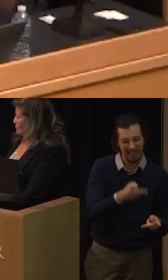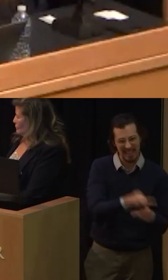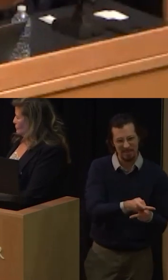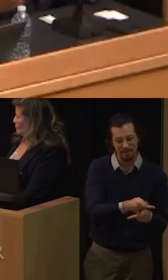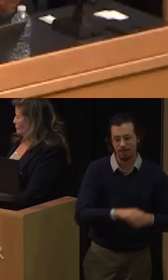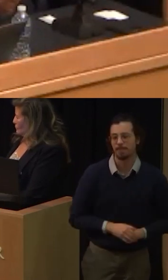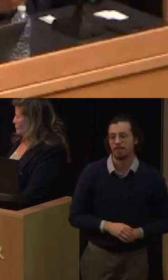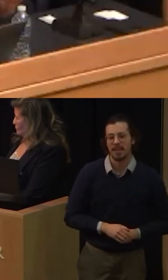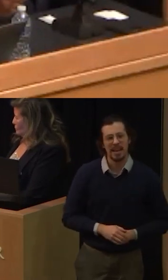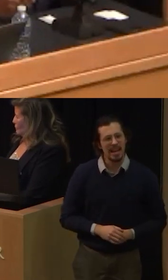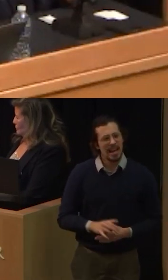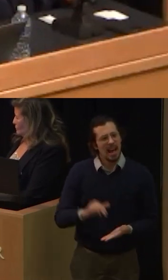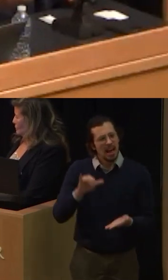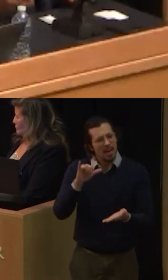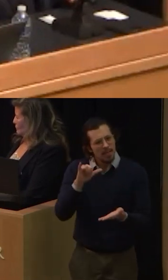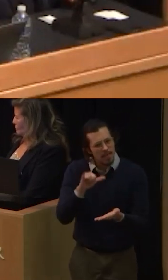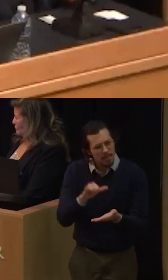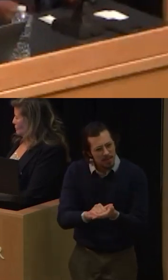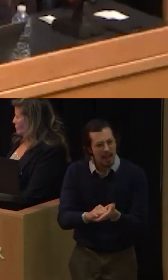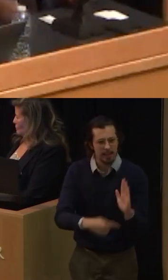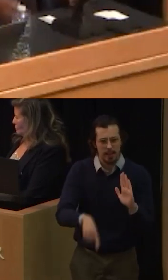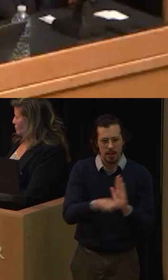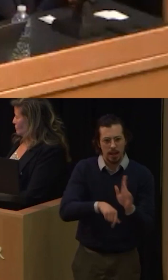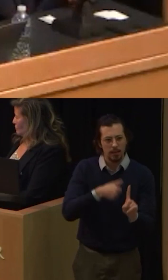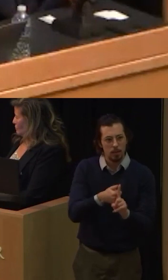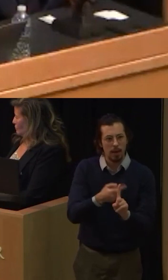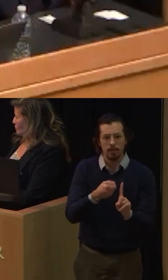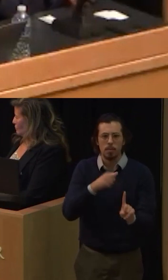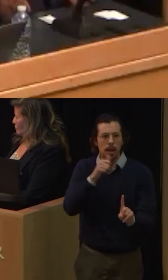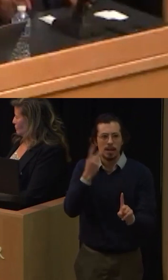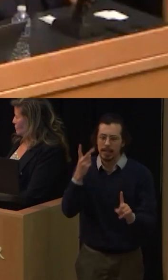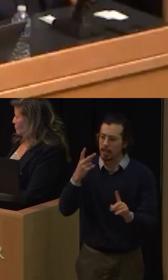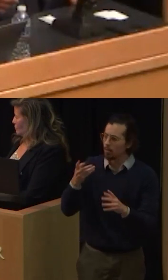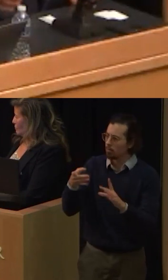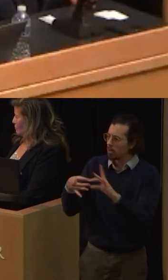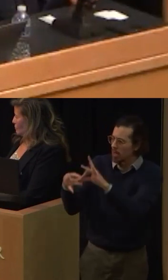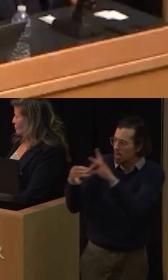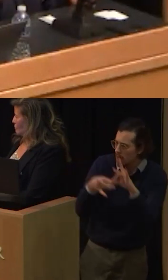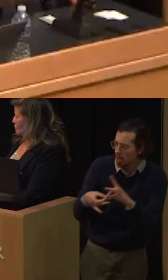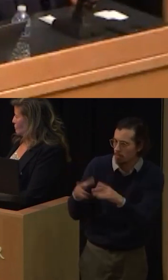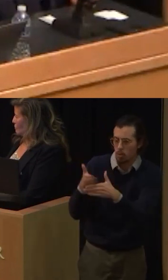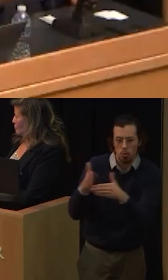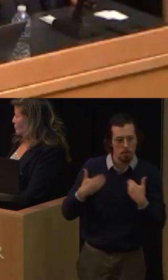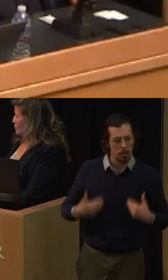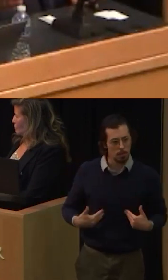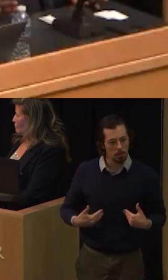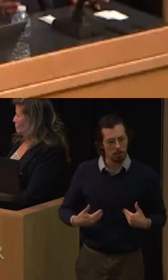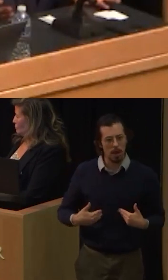That's the cost for not seeing the interconnective tissue, and we have a lot of politicians and others who sell us this zero-sum game,